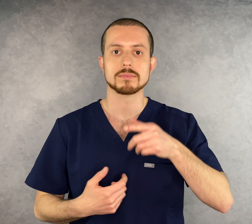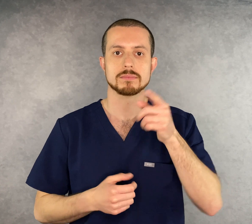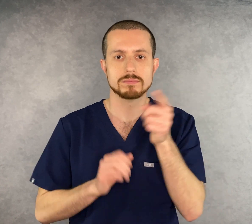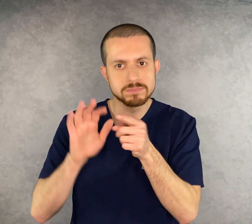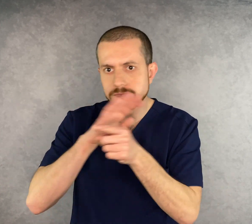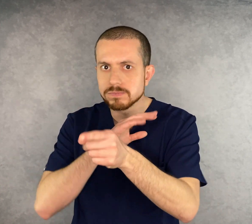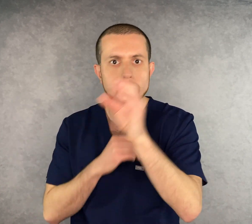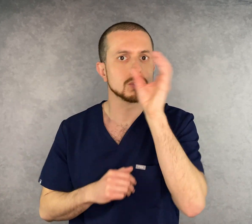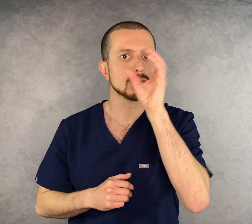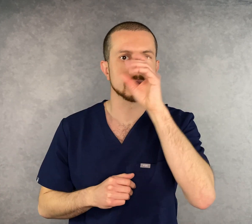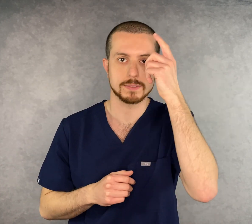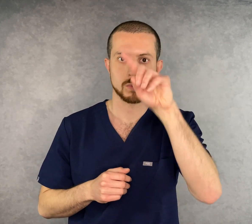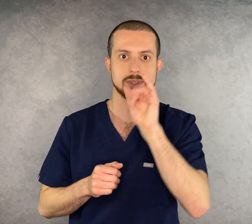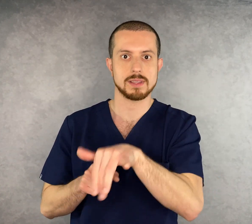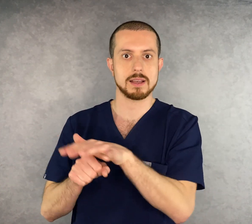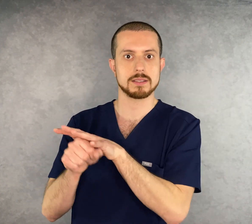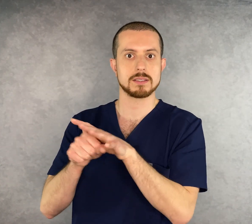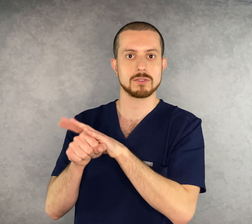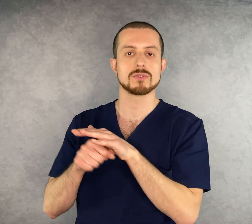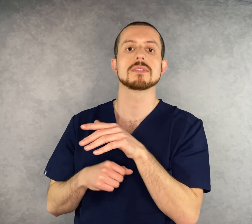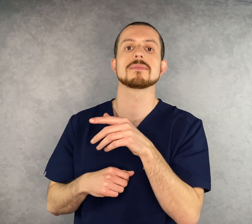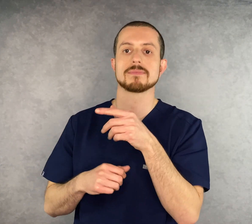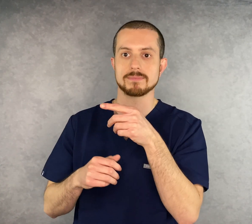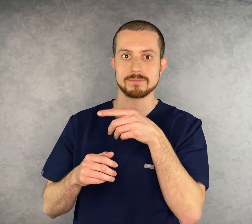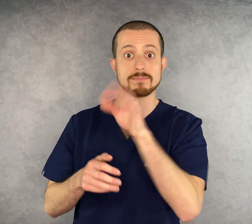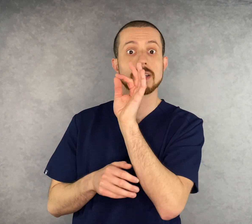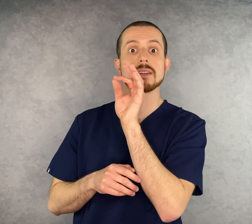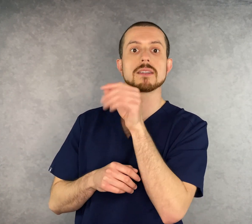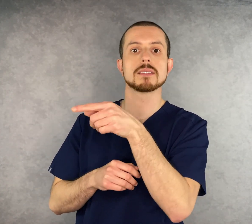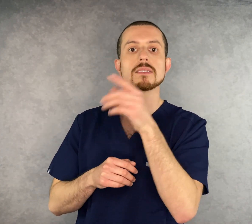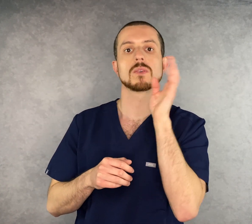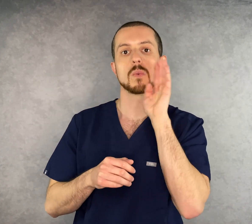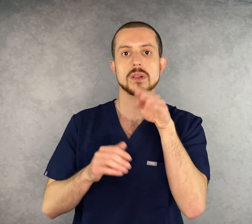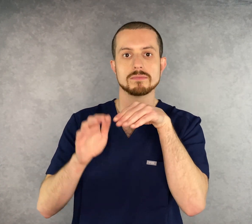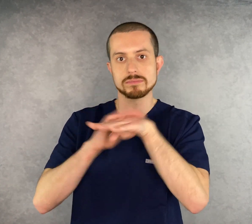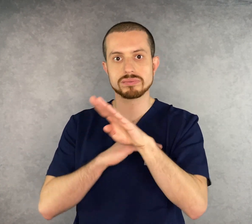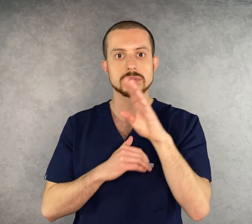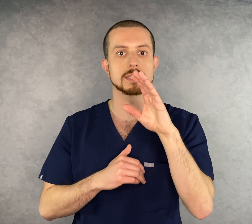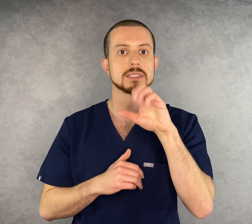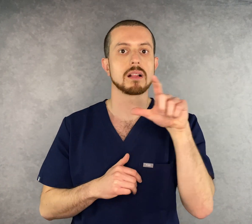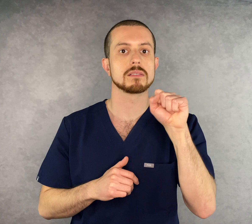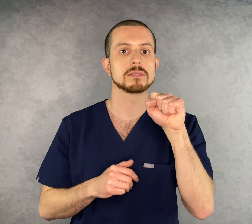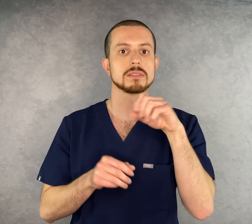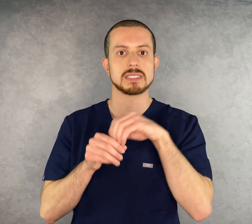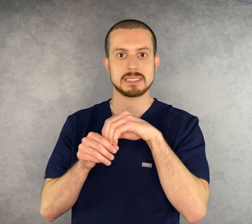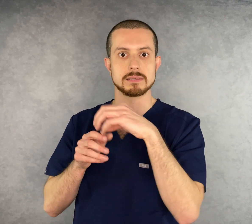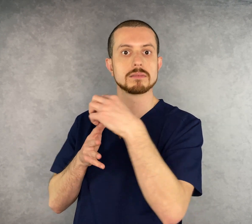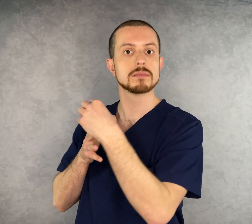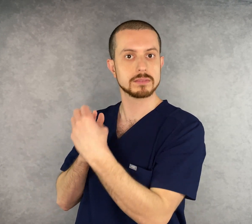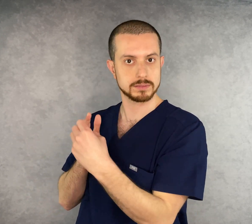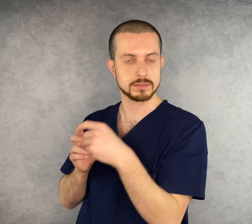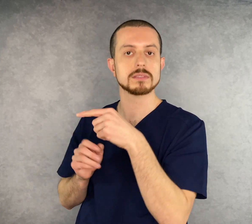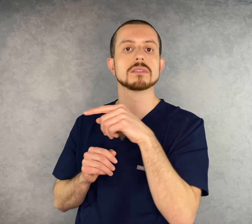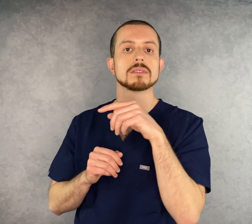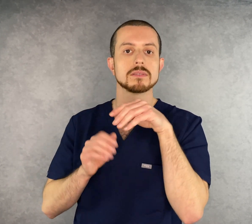They will move towards the alveoli, "looking" for it and when it finds the cells of the alveoli, it will enter them